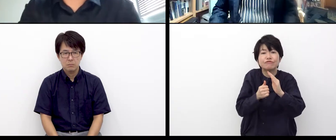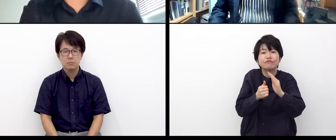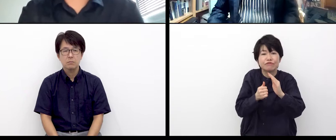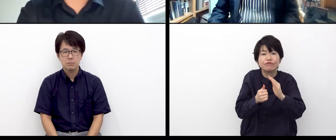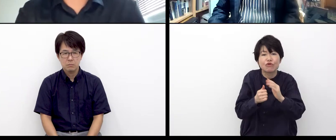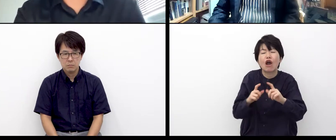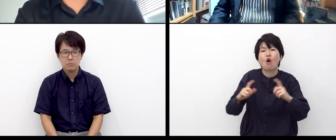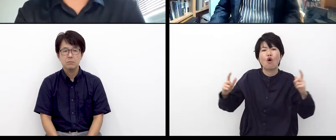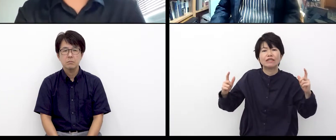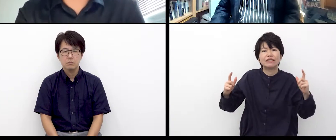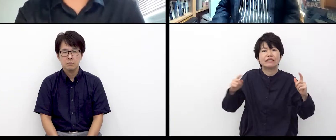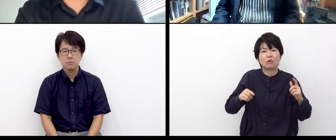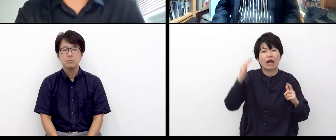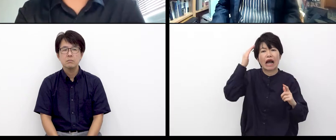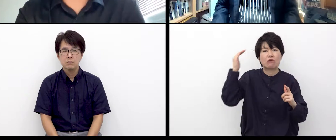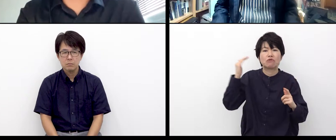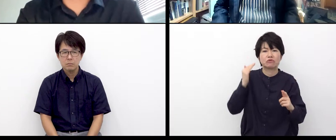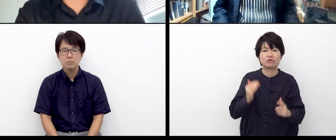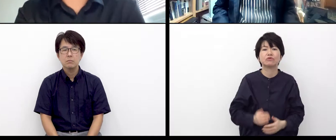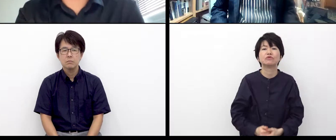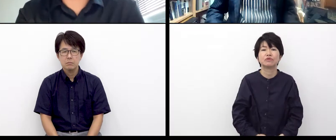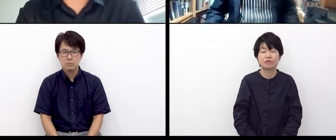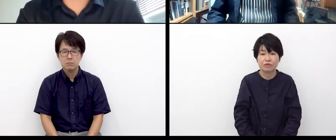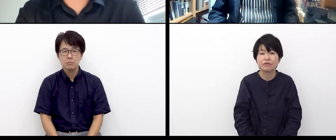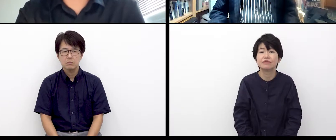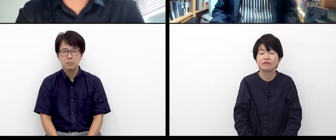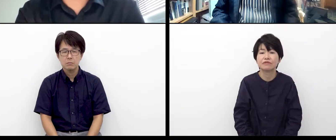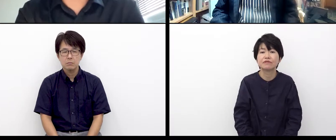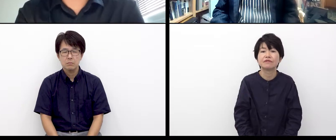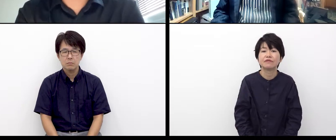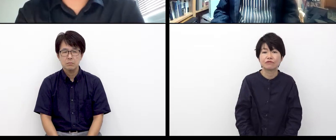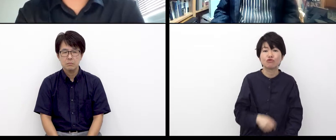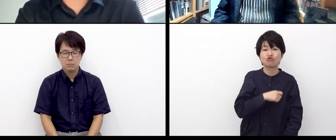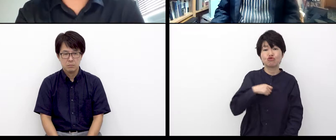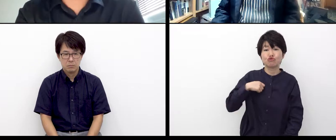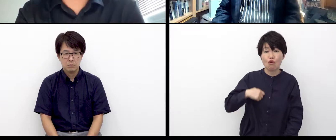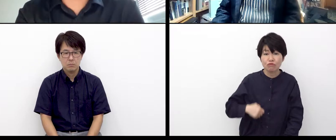might be those in South Korea. And, also, I heard that